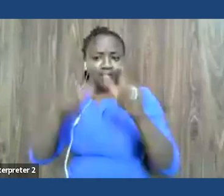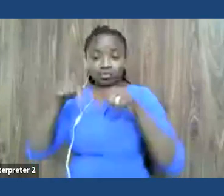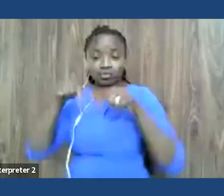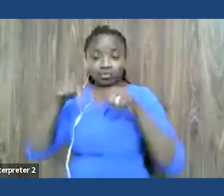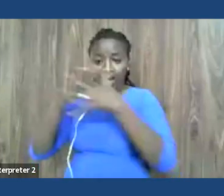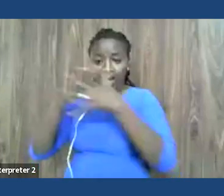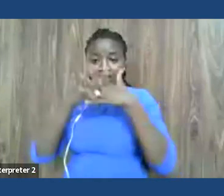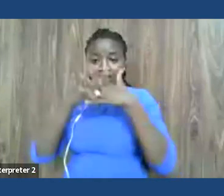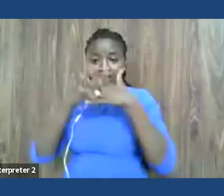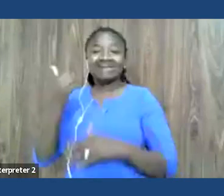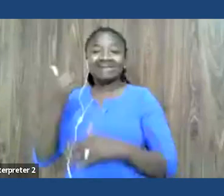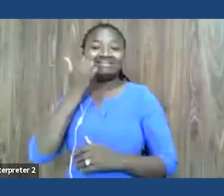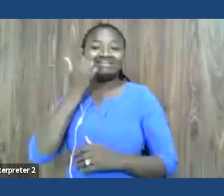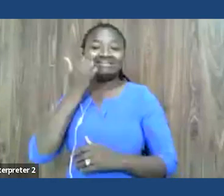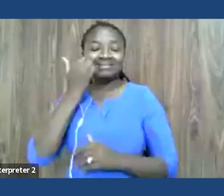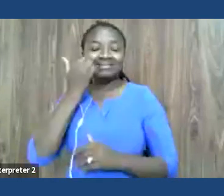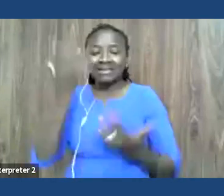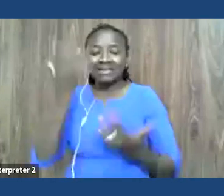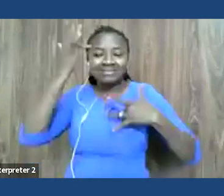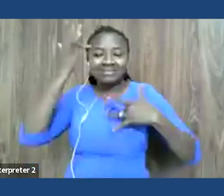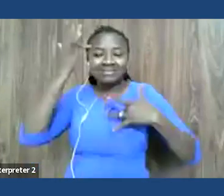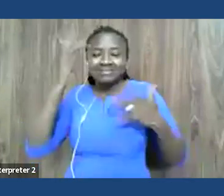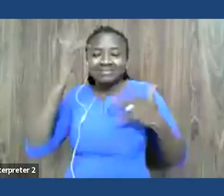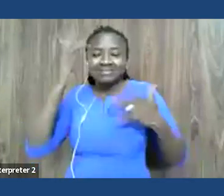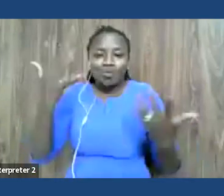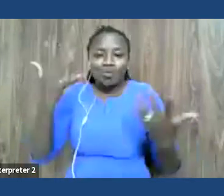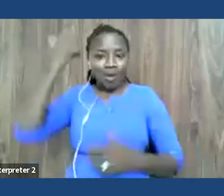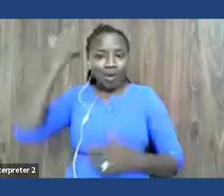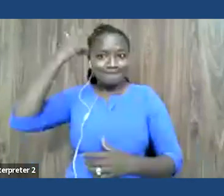There's also a risk to older people's voice.